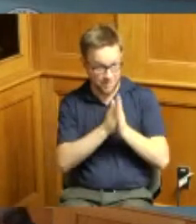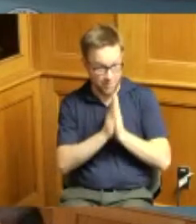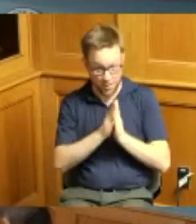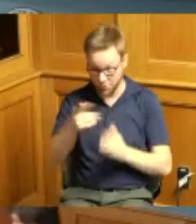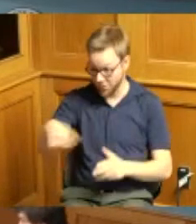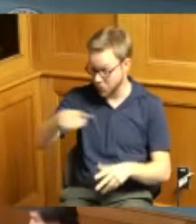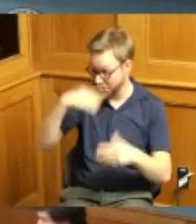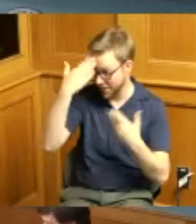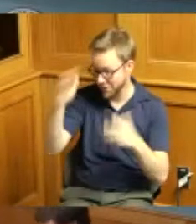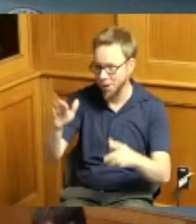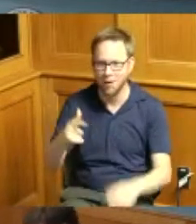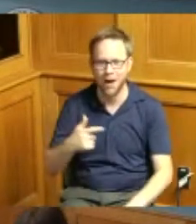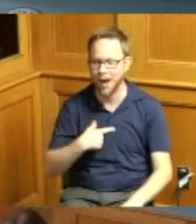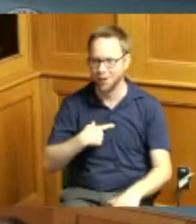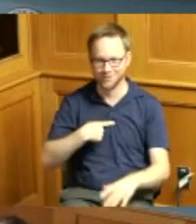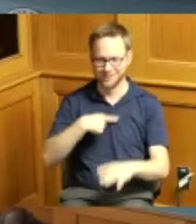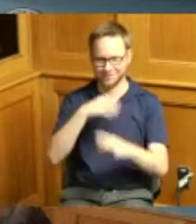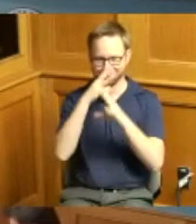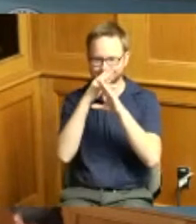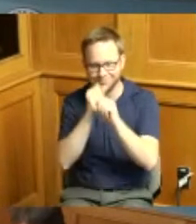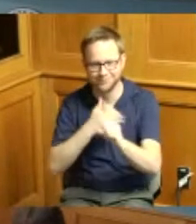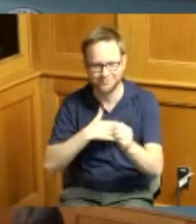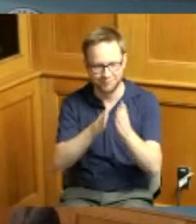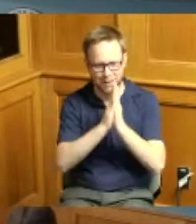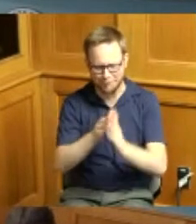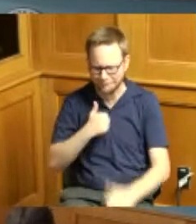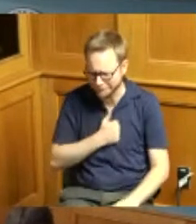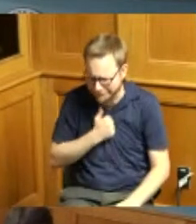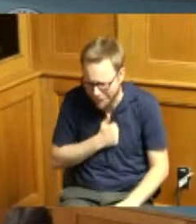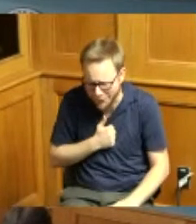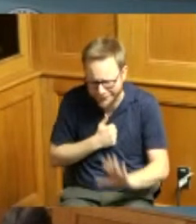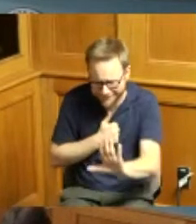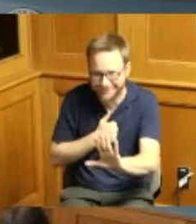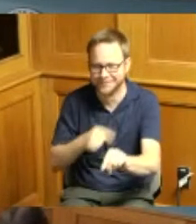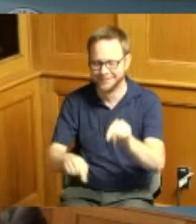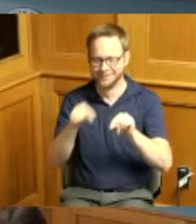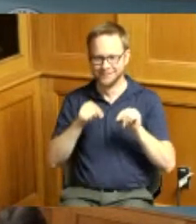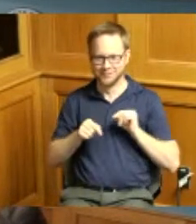I was so into my own I'm sorry I apologize so let's have a moment of prayer thank you